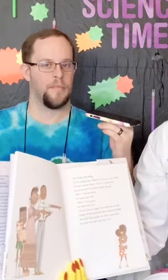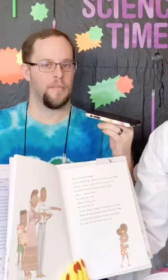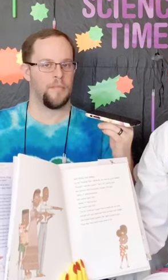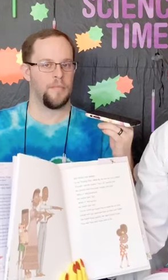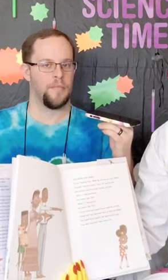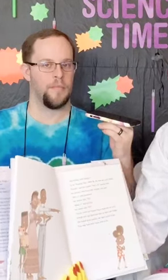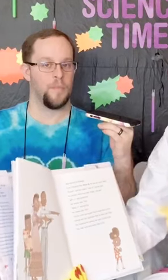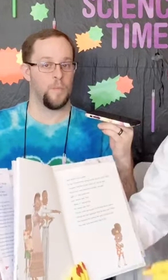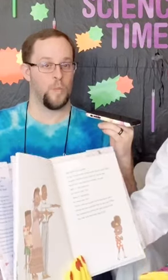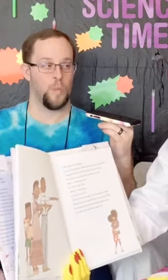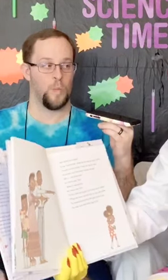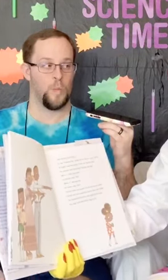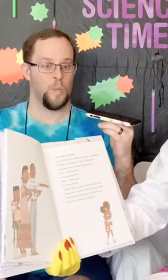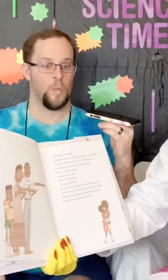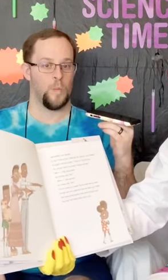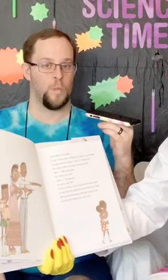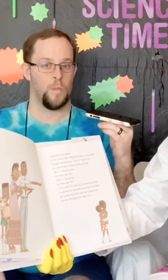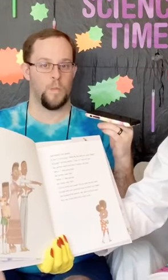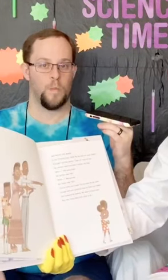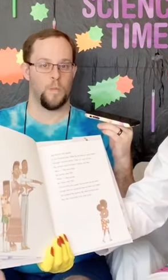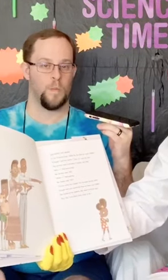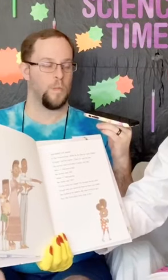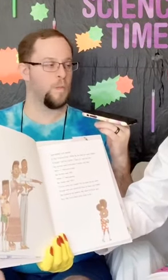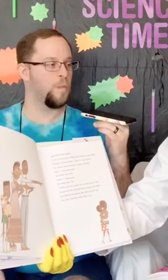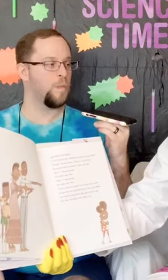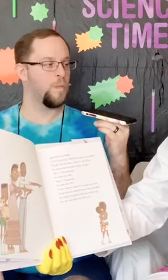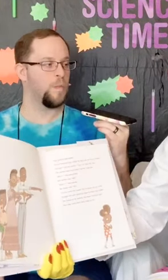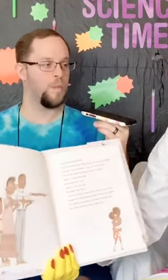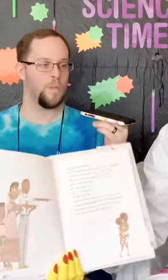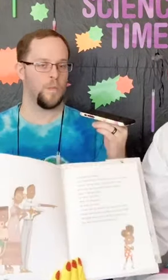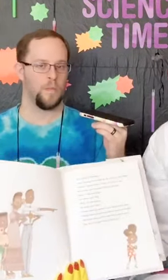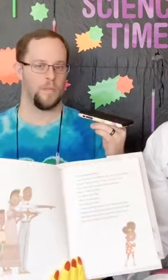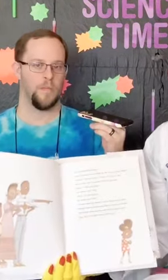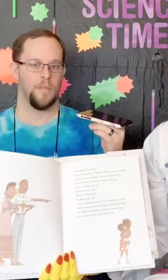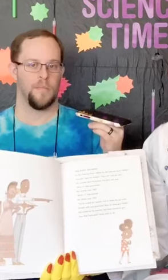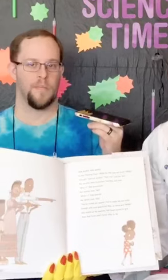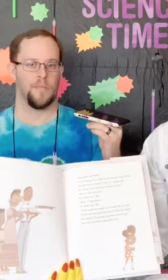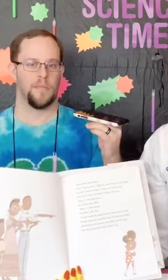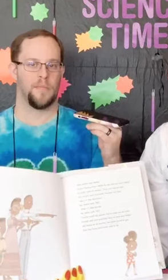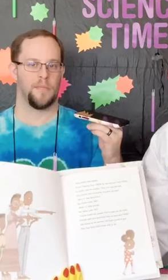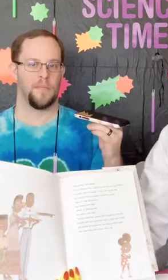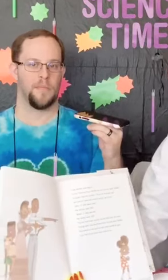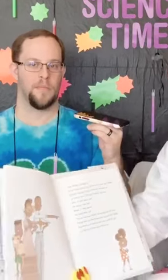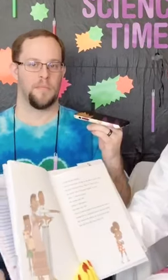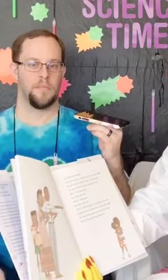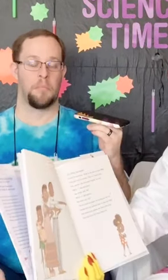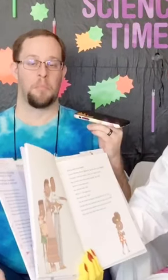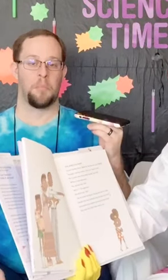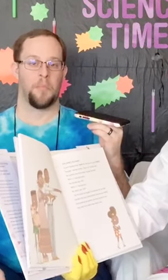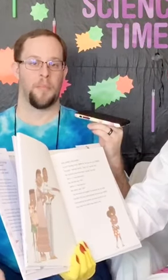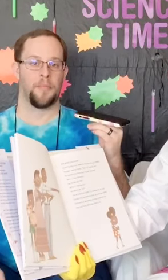"Go! You've ruined our supper! You've made the cat stink! Enough with